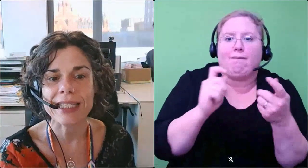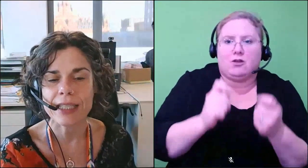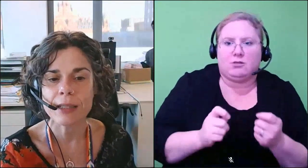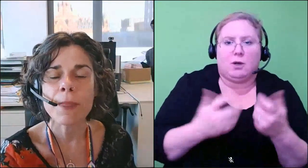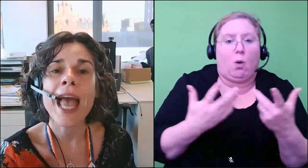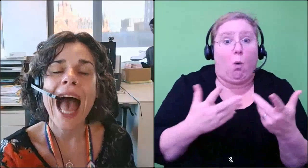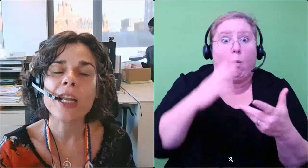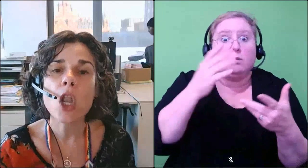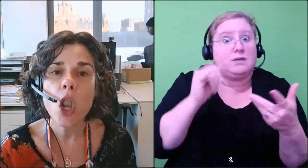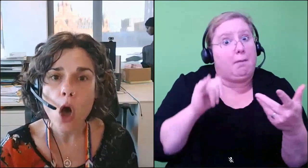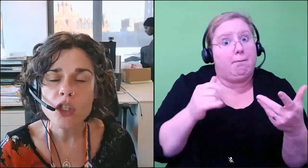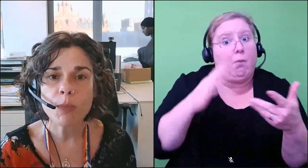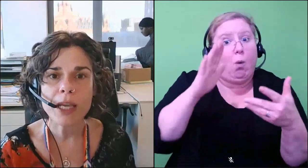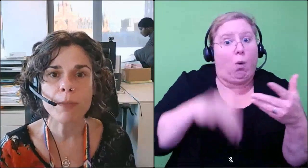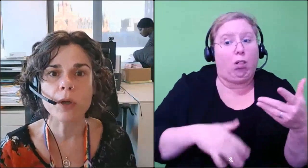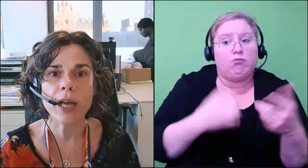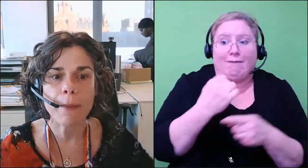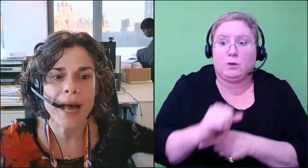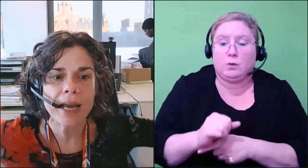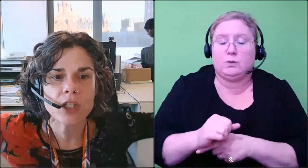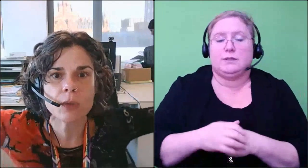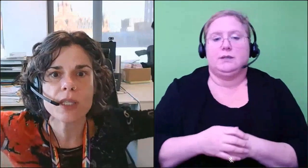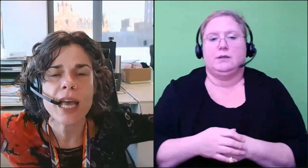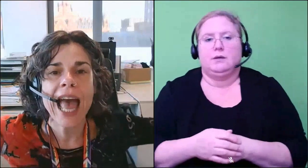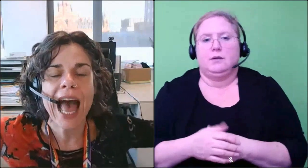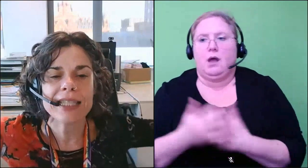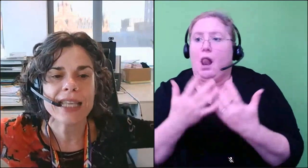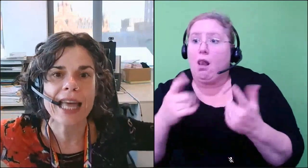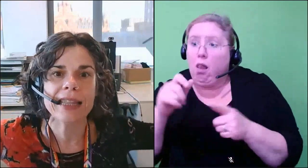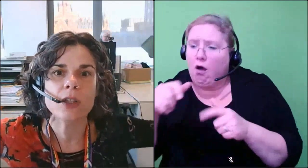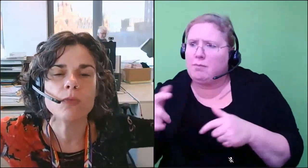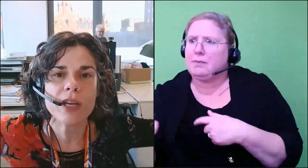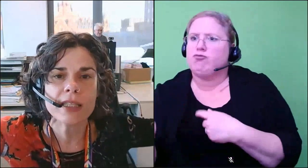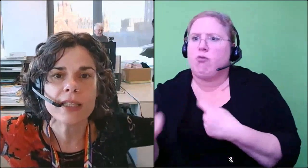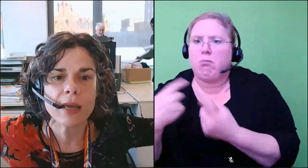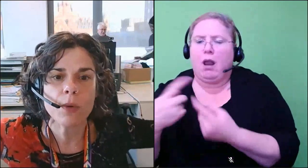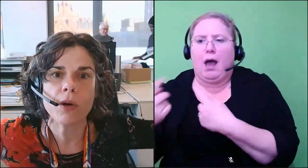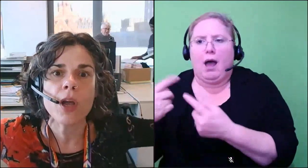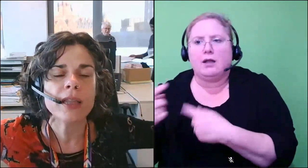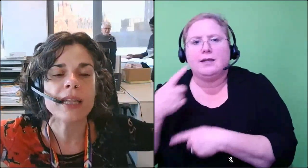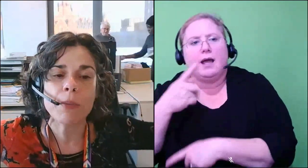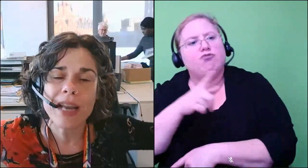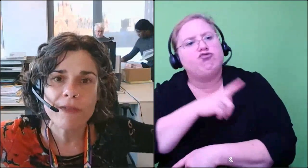And a lot of people came back to us and said that the reason they were -- that they were